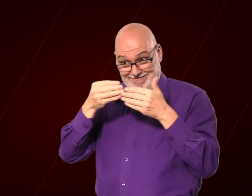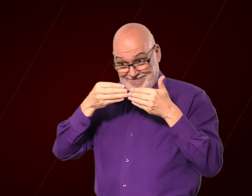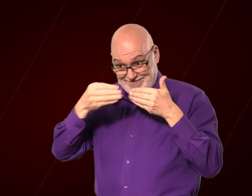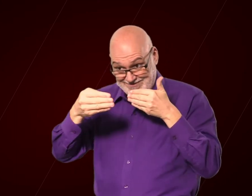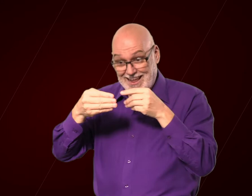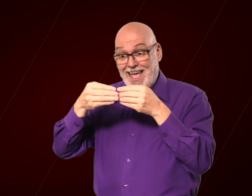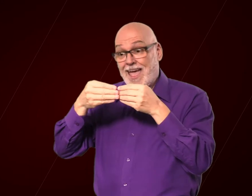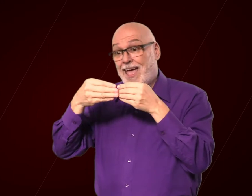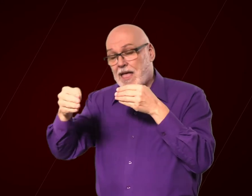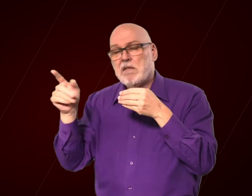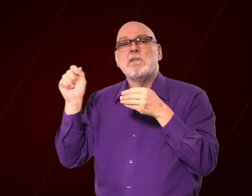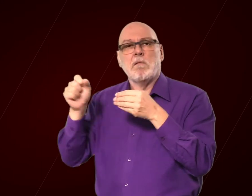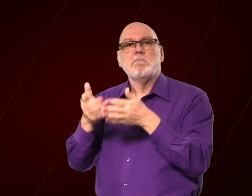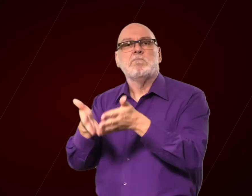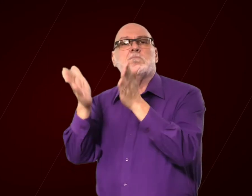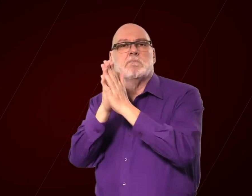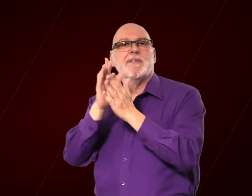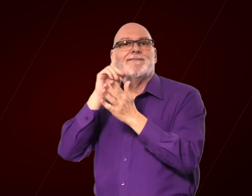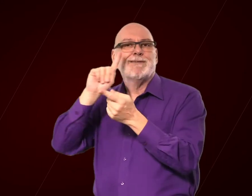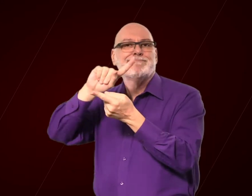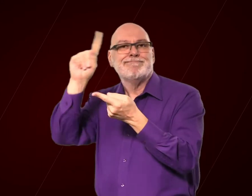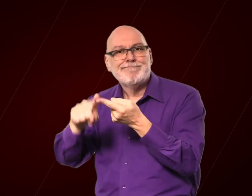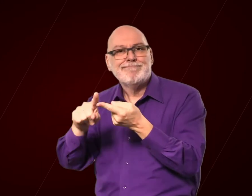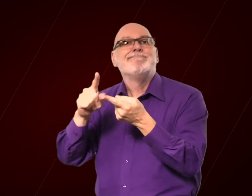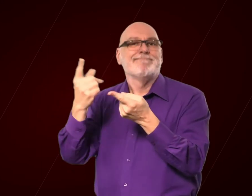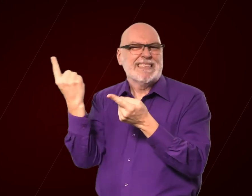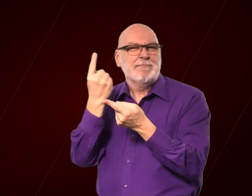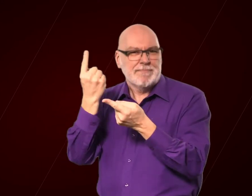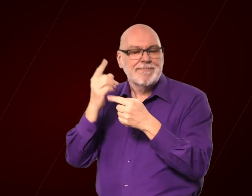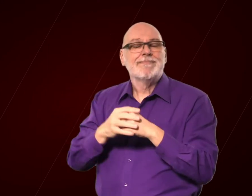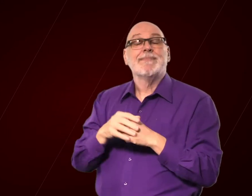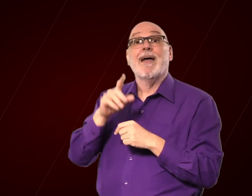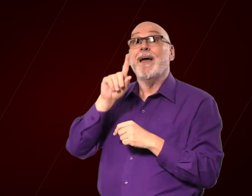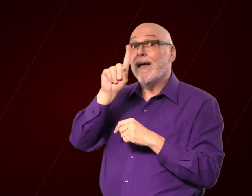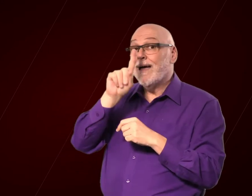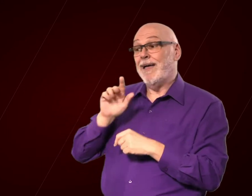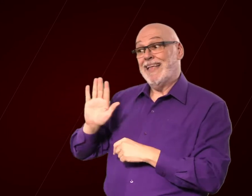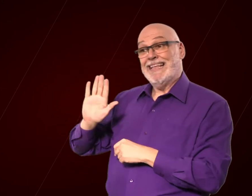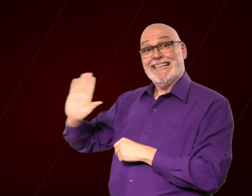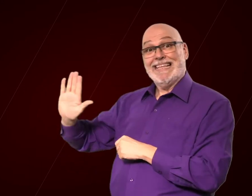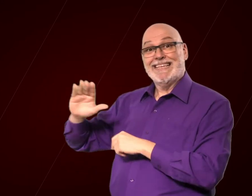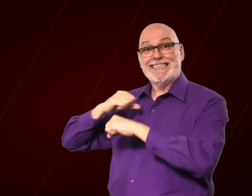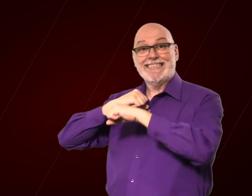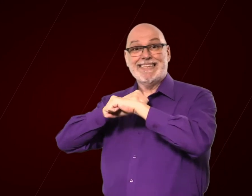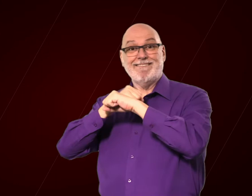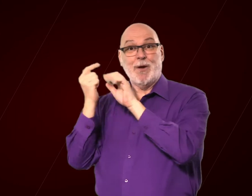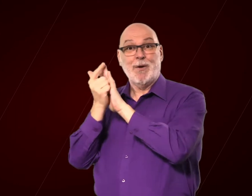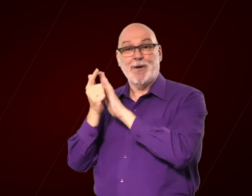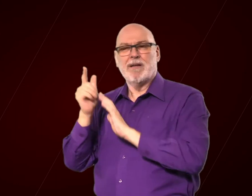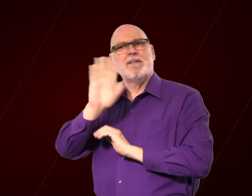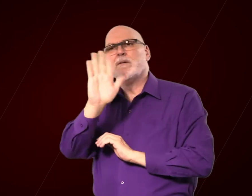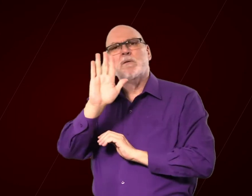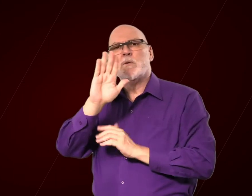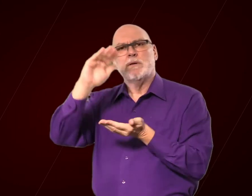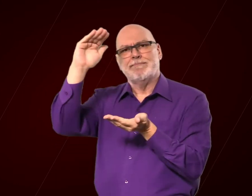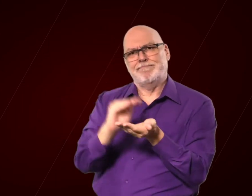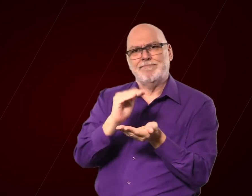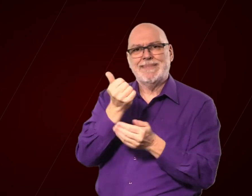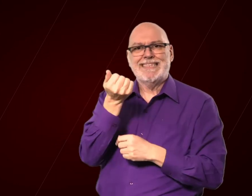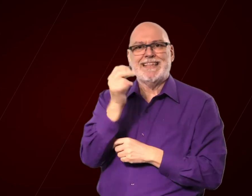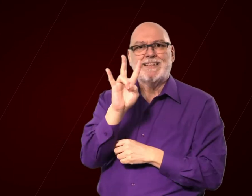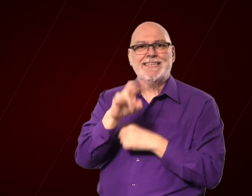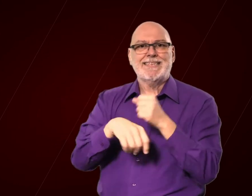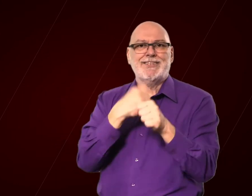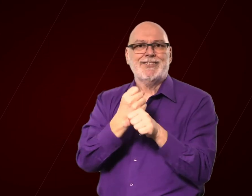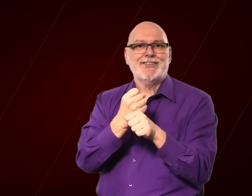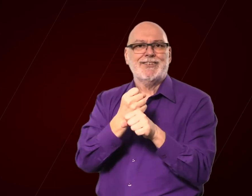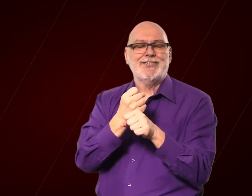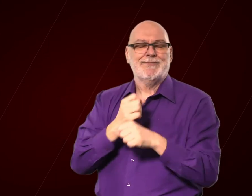before he is eligible for parole and the defence wants 17 years.